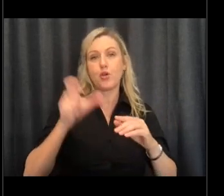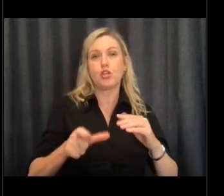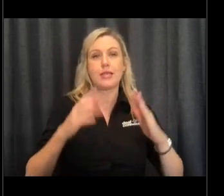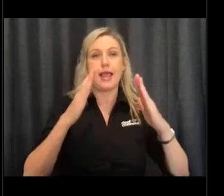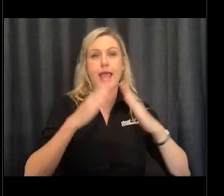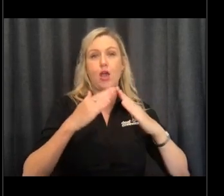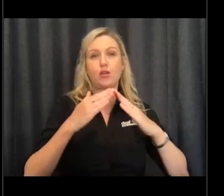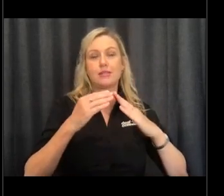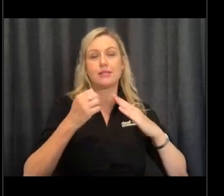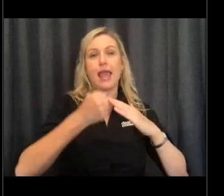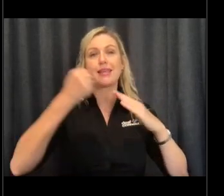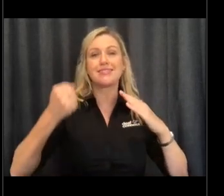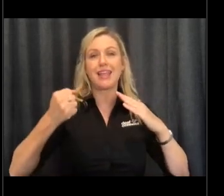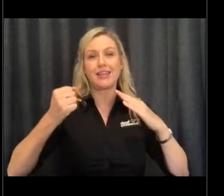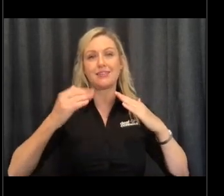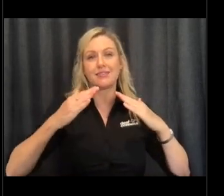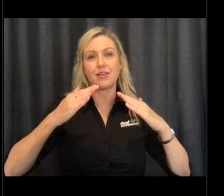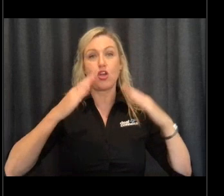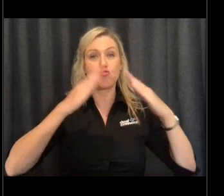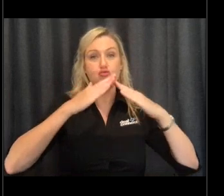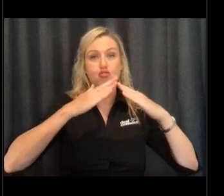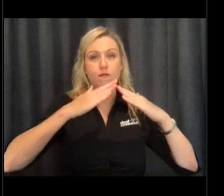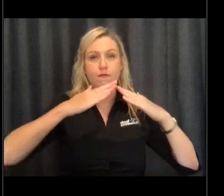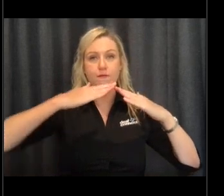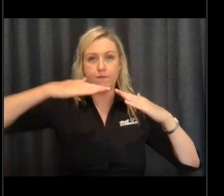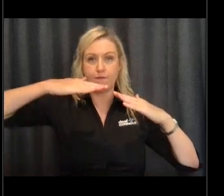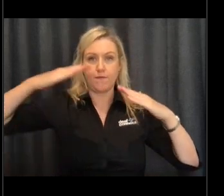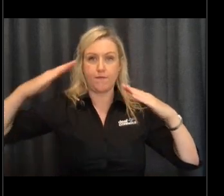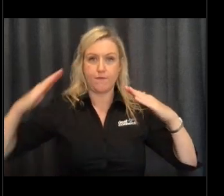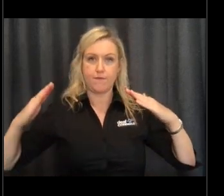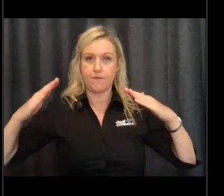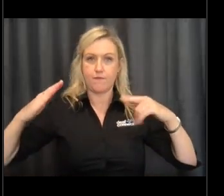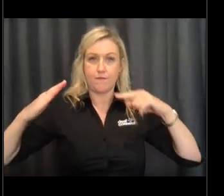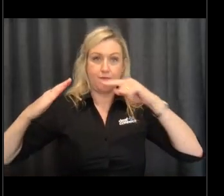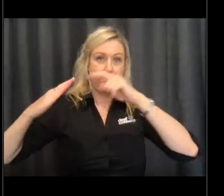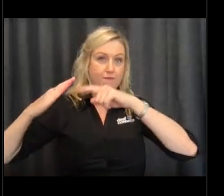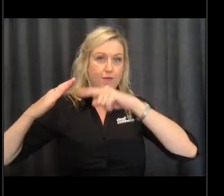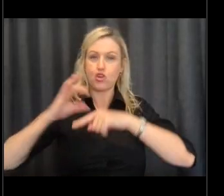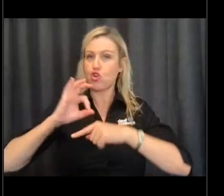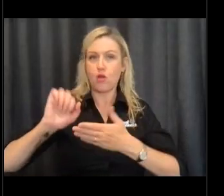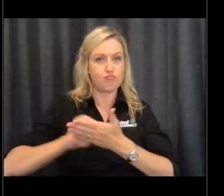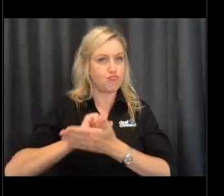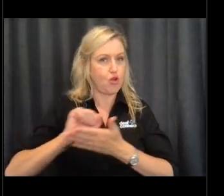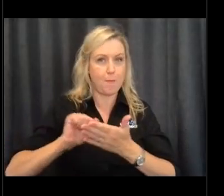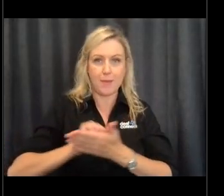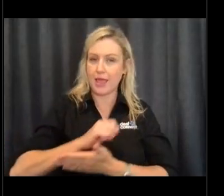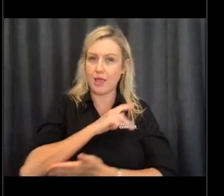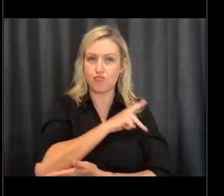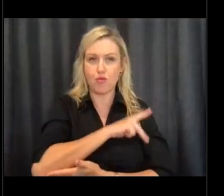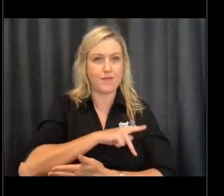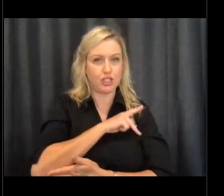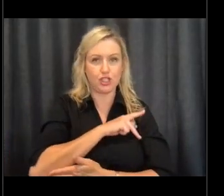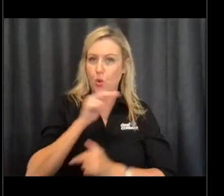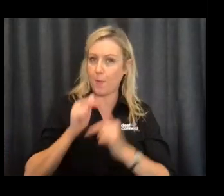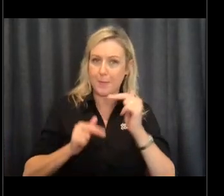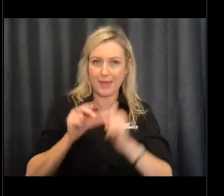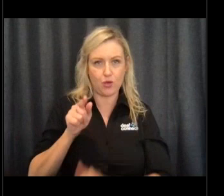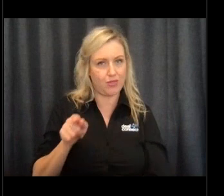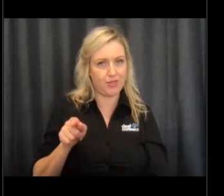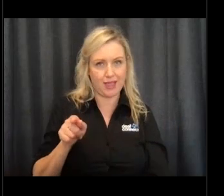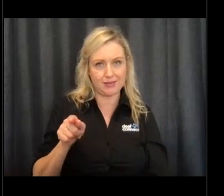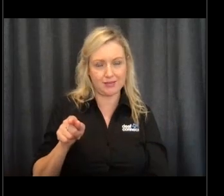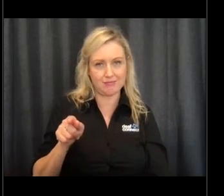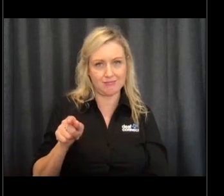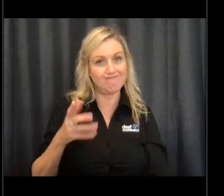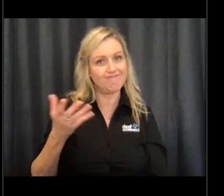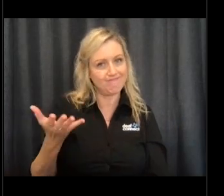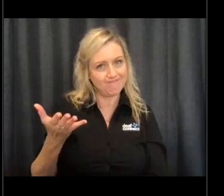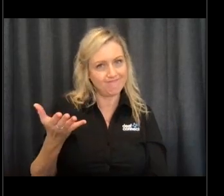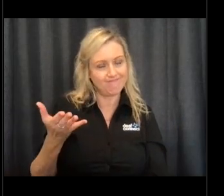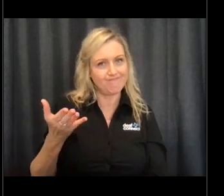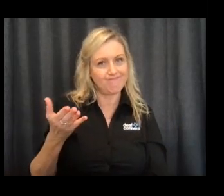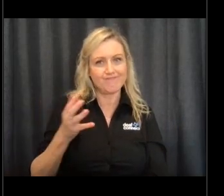Now, that opens up all sorts of questions around if they have the work done, and that's